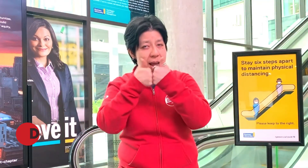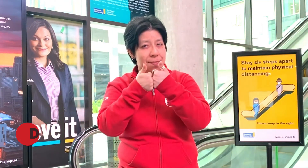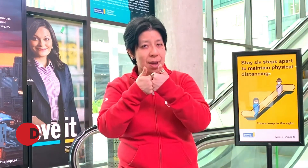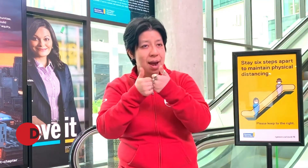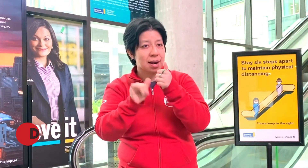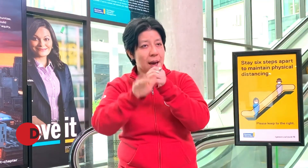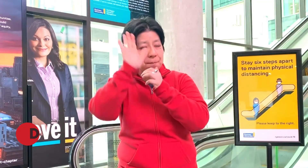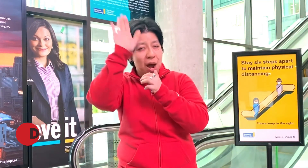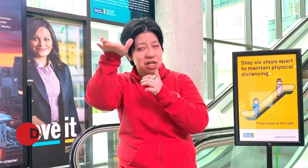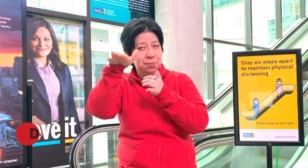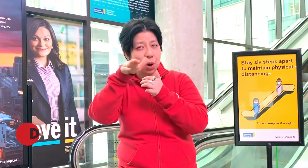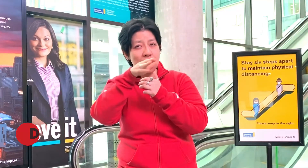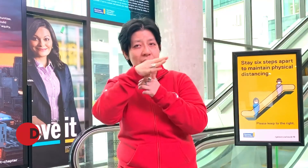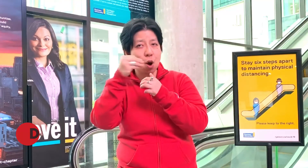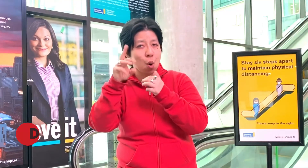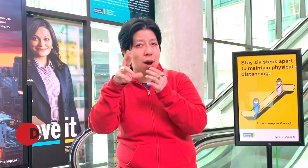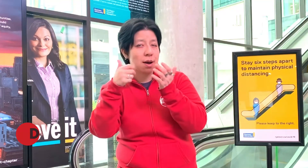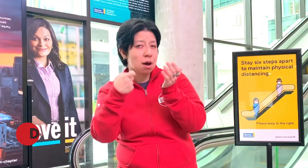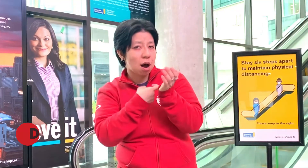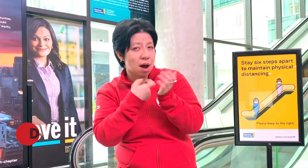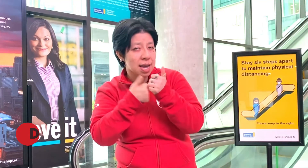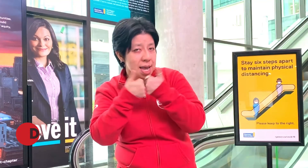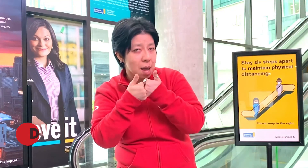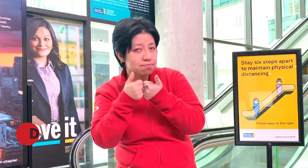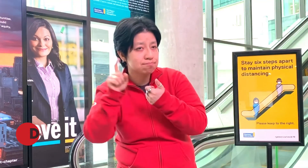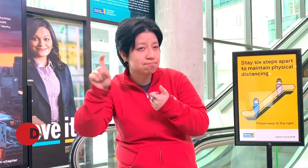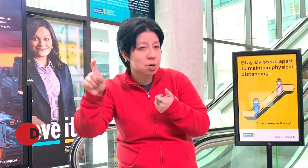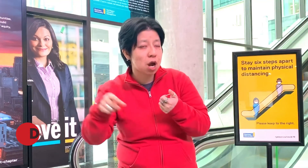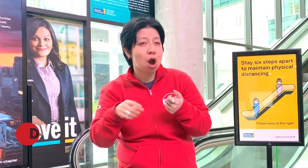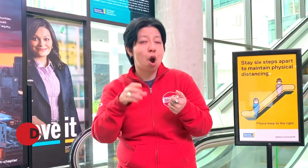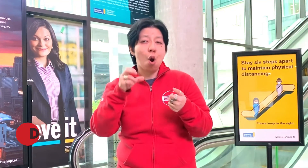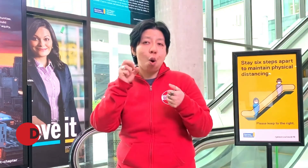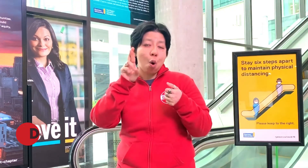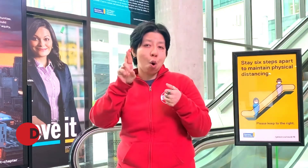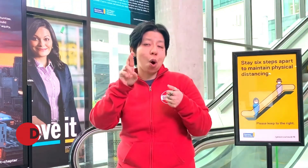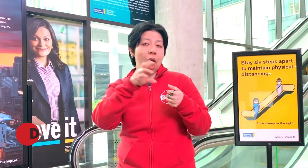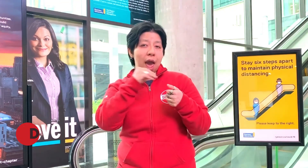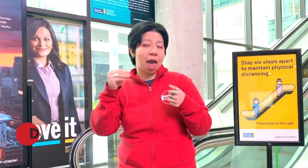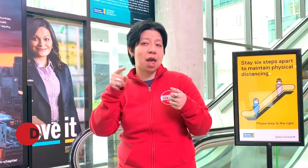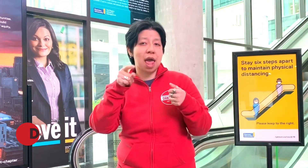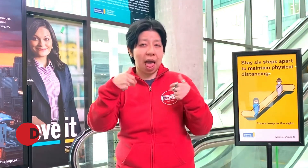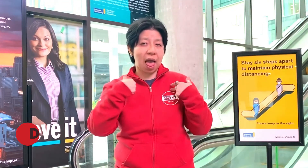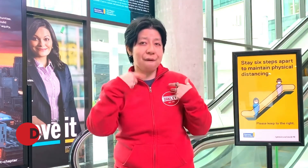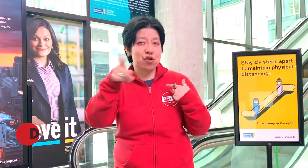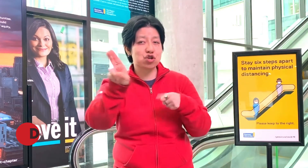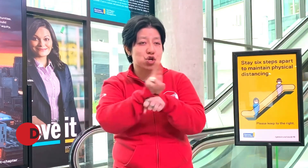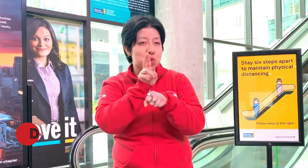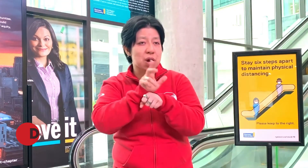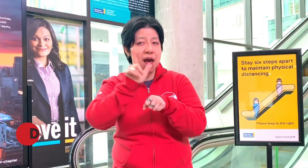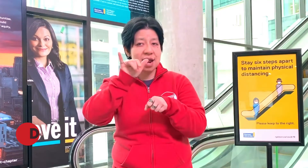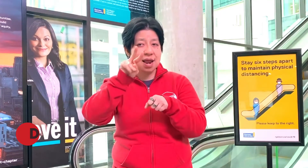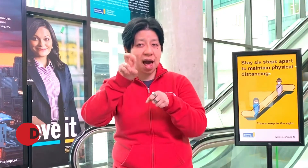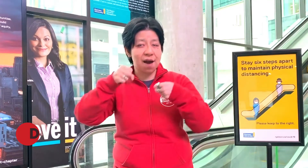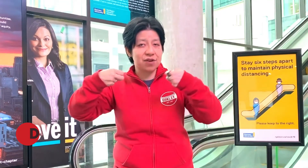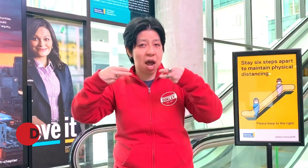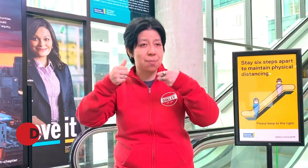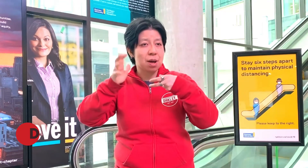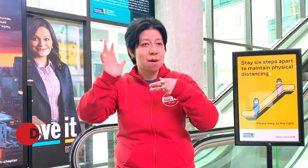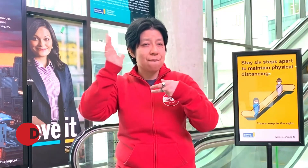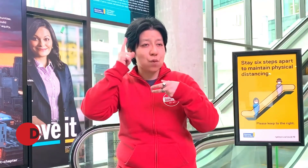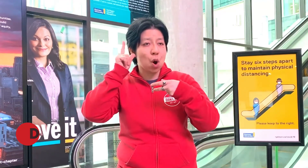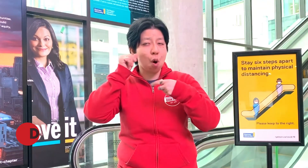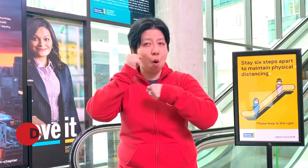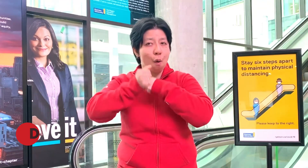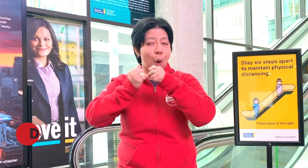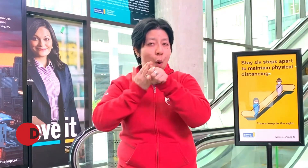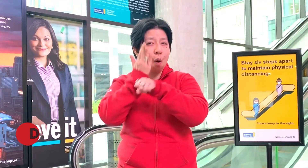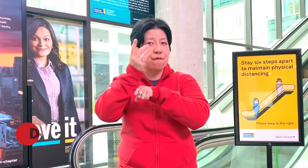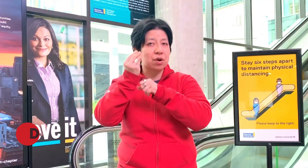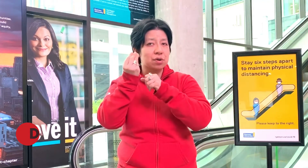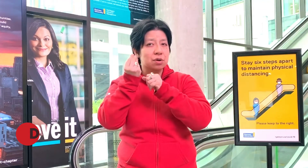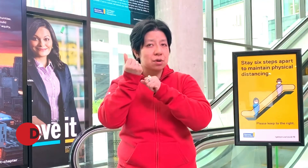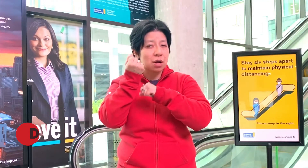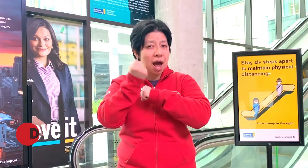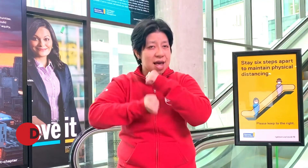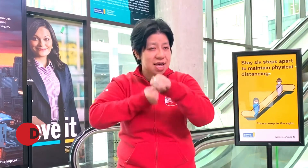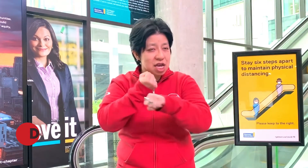basketball and have you used live captioning for over a year?